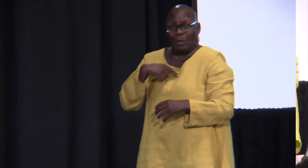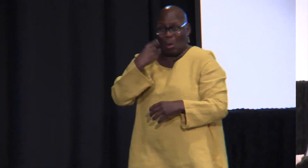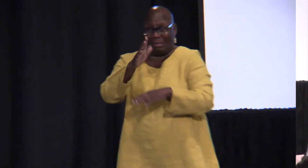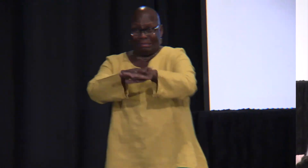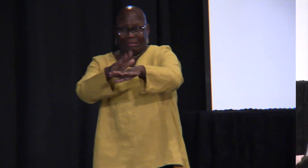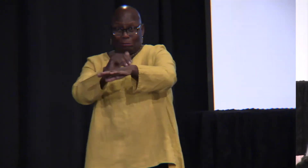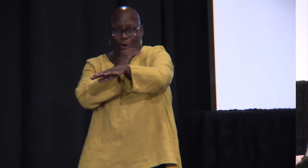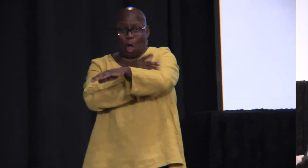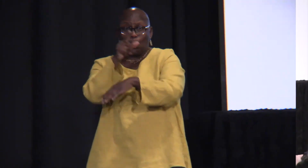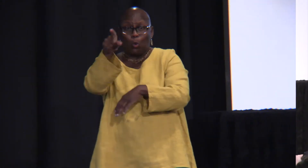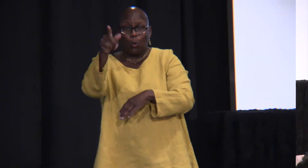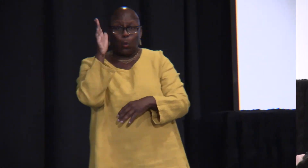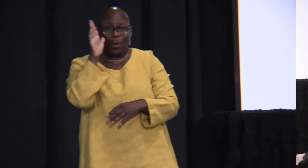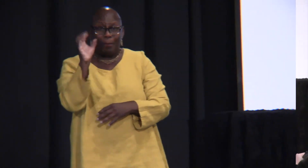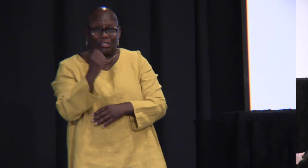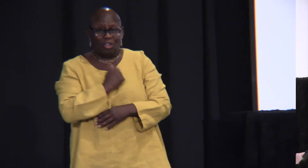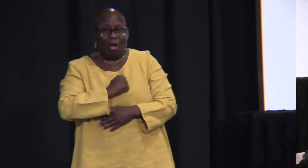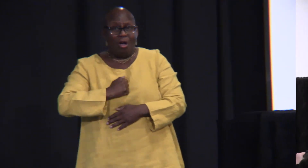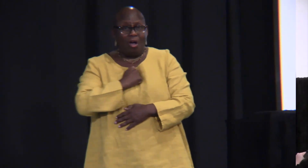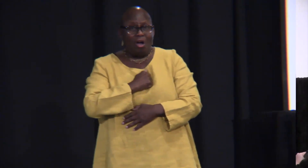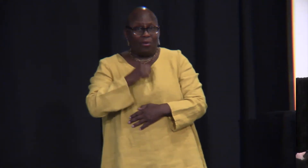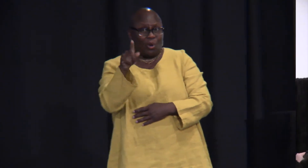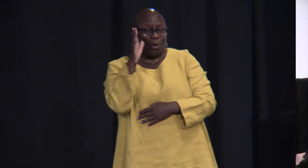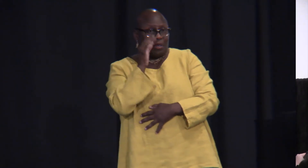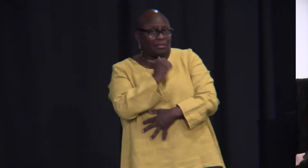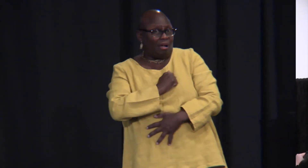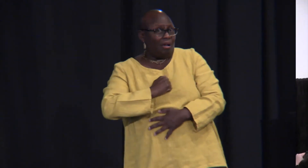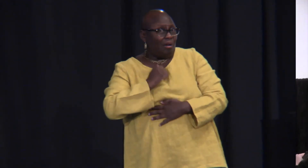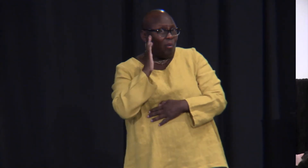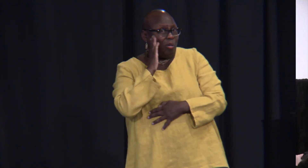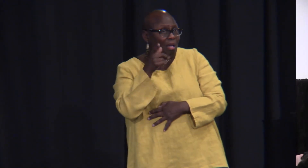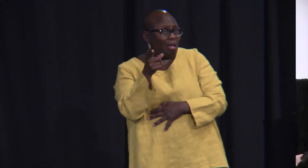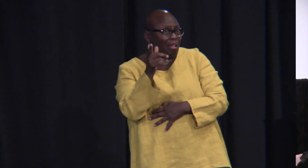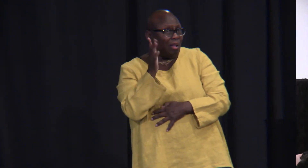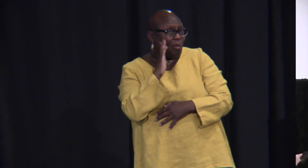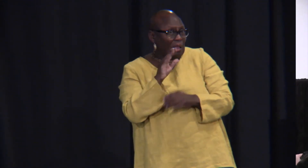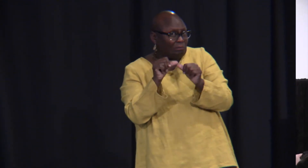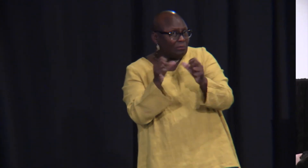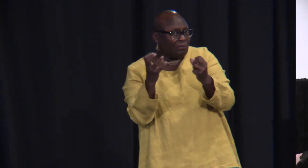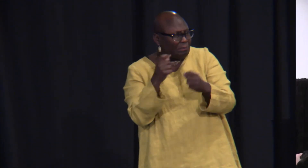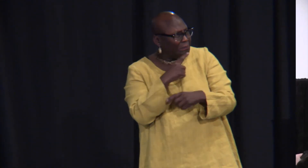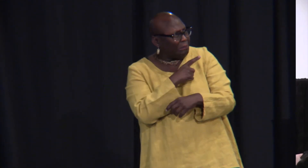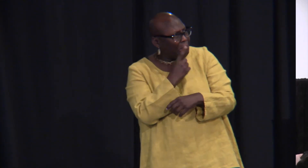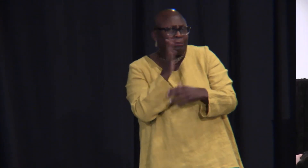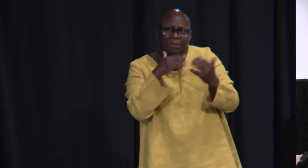him while the baby was looking at the ceiling or at the wall or whatever and I